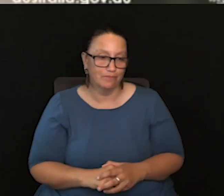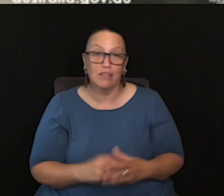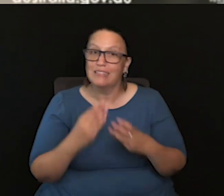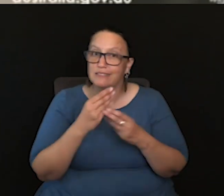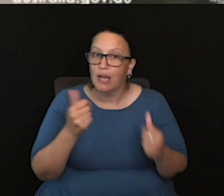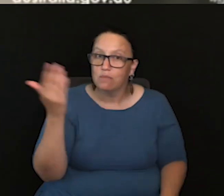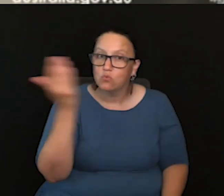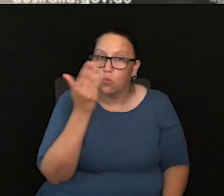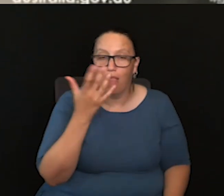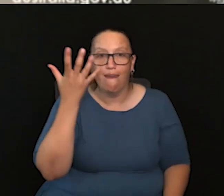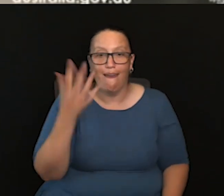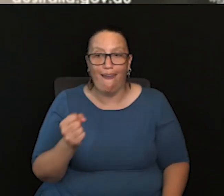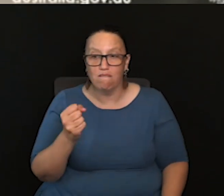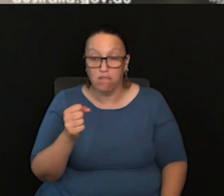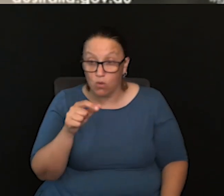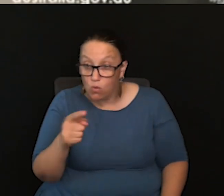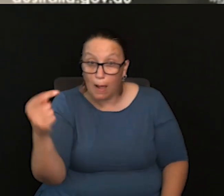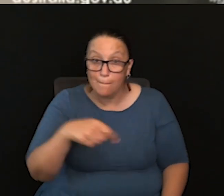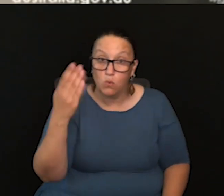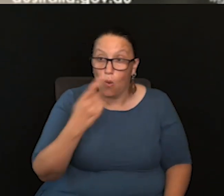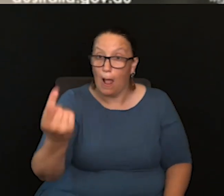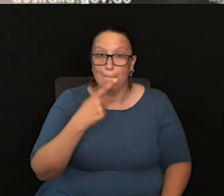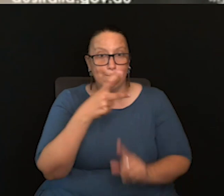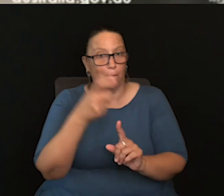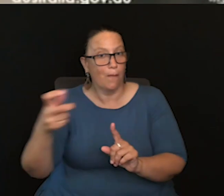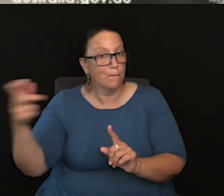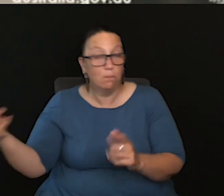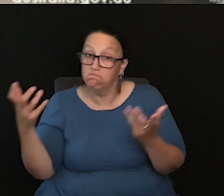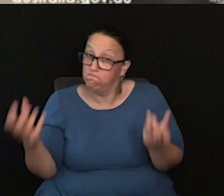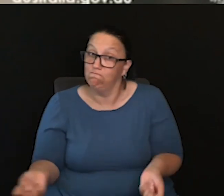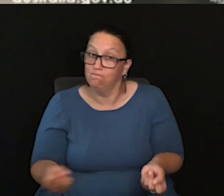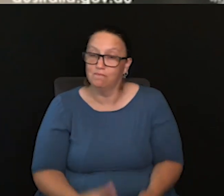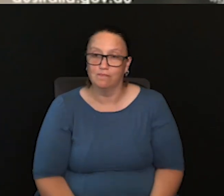are holding school-based vaccination programs. If your child hasn't been vaccinated,